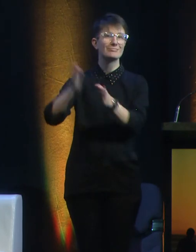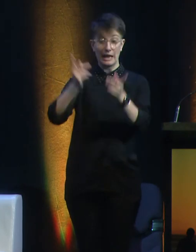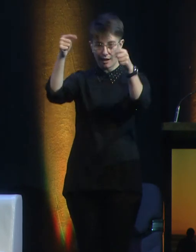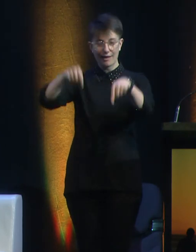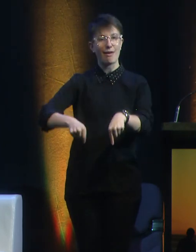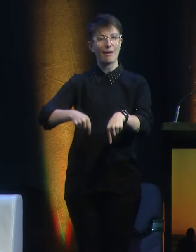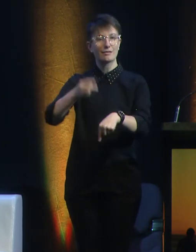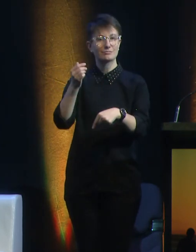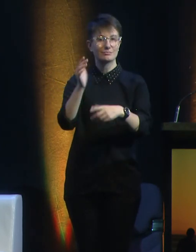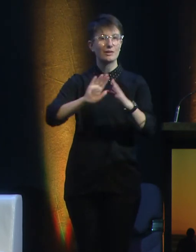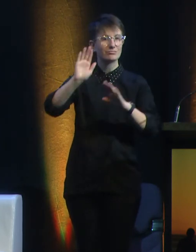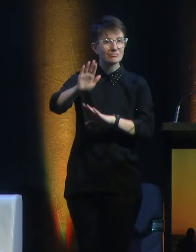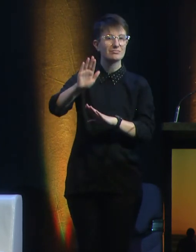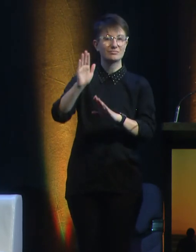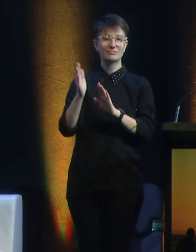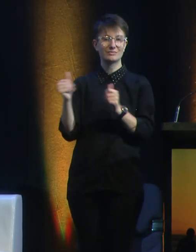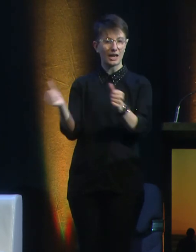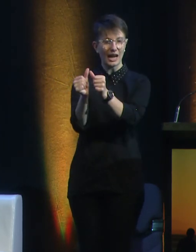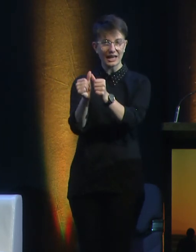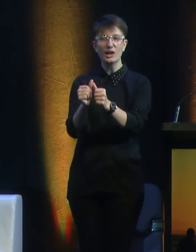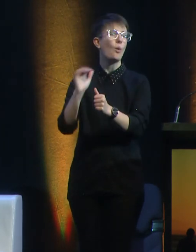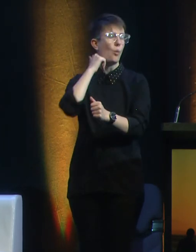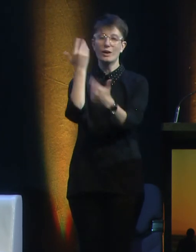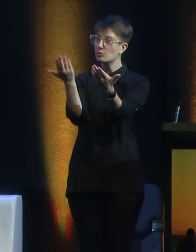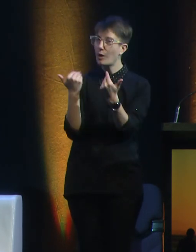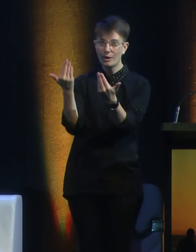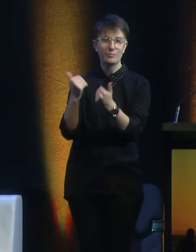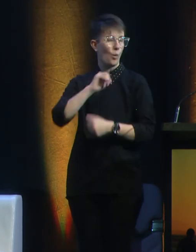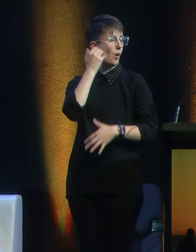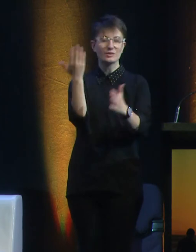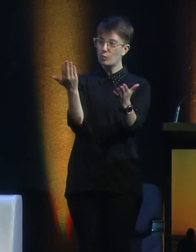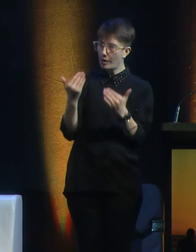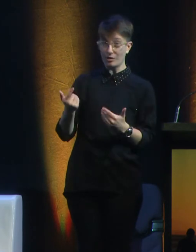we will always manaaki, because that's our role, but as tangata whenua, our voice where